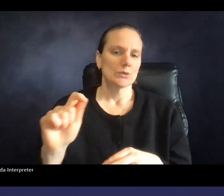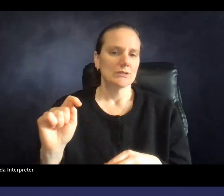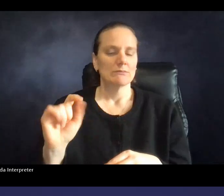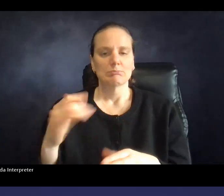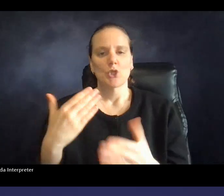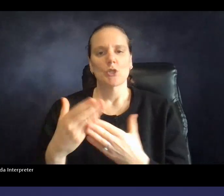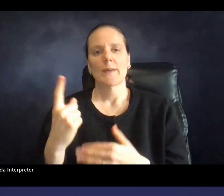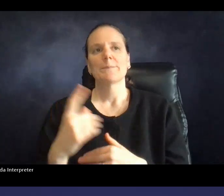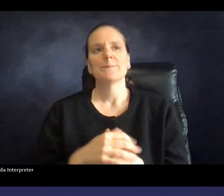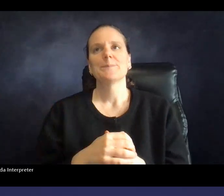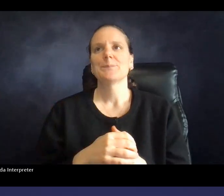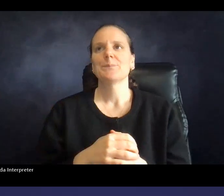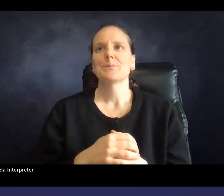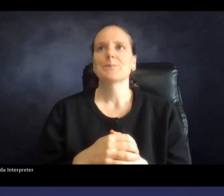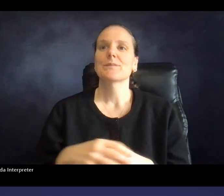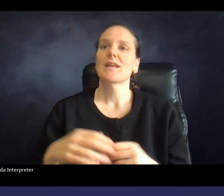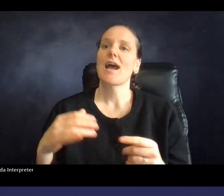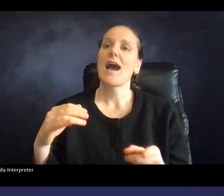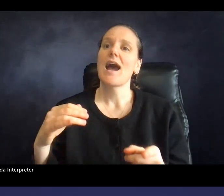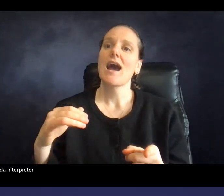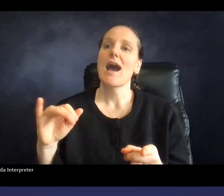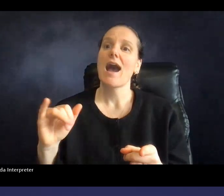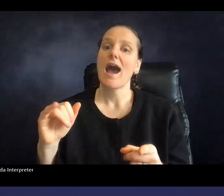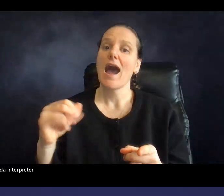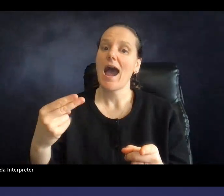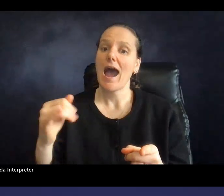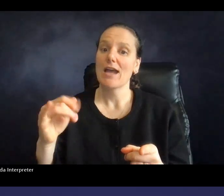Hey, is hydrogen water a scam or is it truly good for your gut?